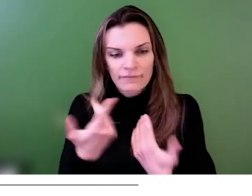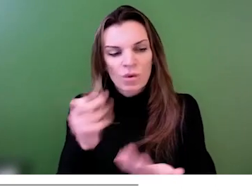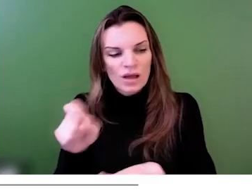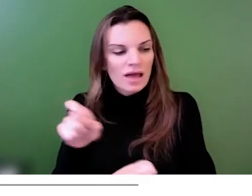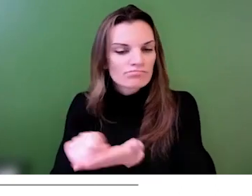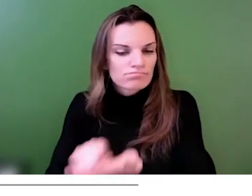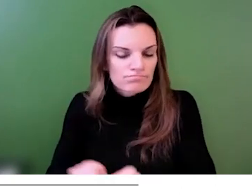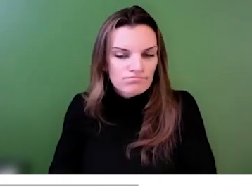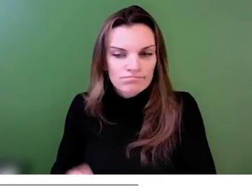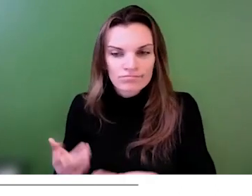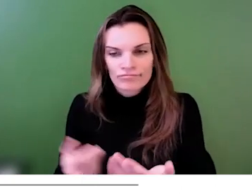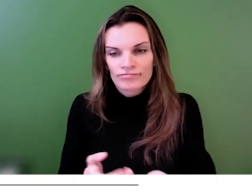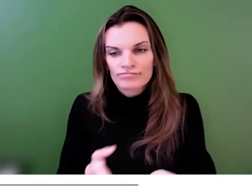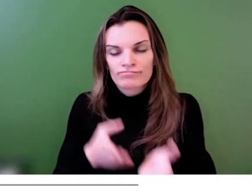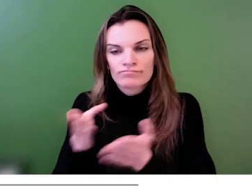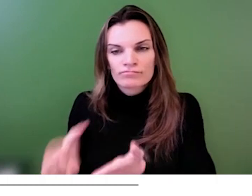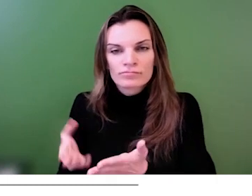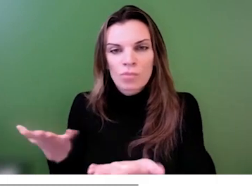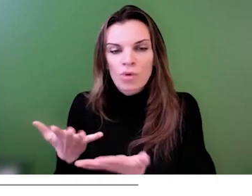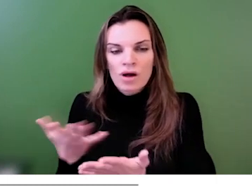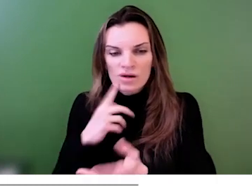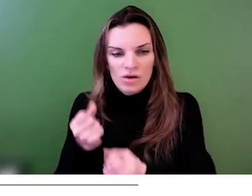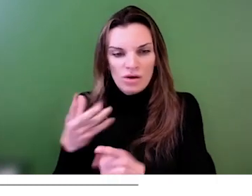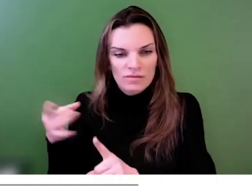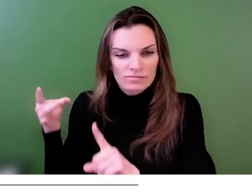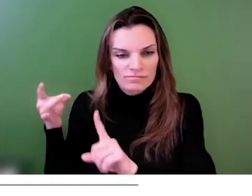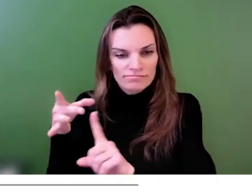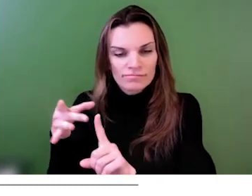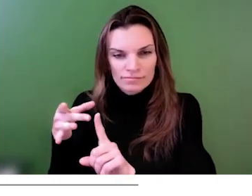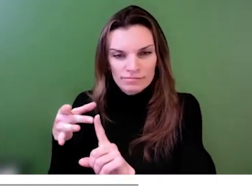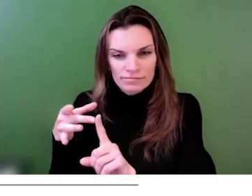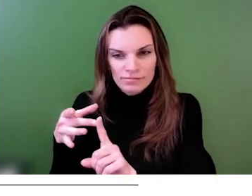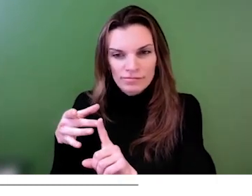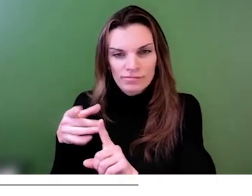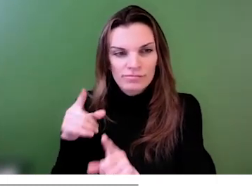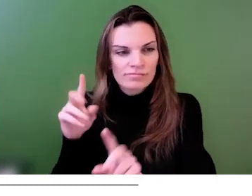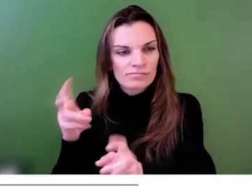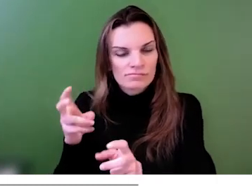journal. And then also what might trigger a relapse for you. So common things as I mentioned